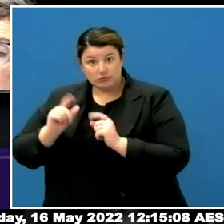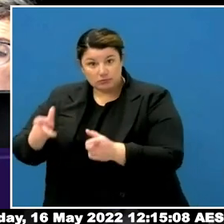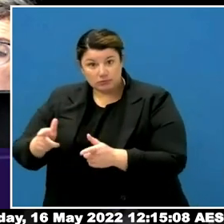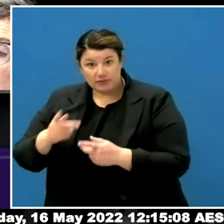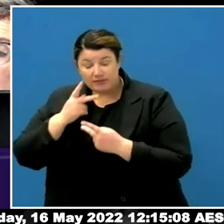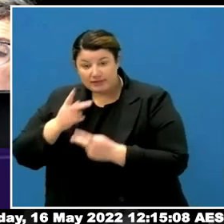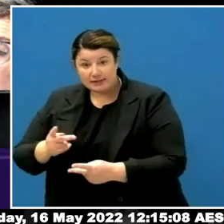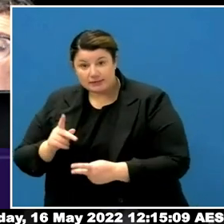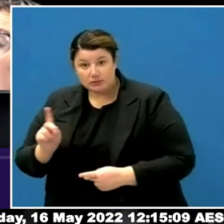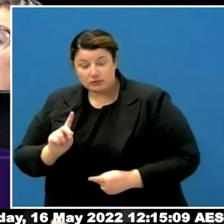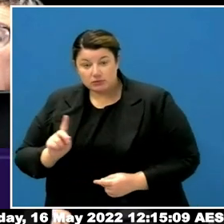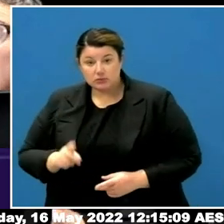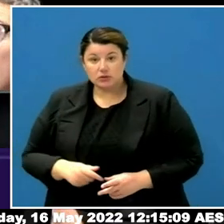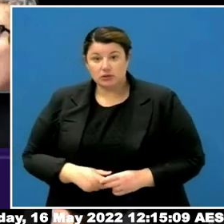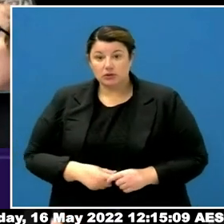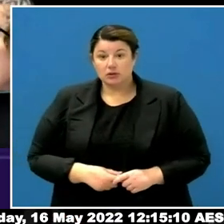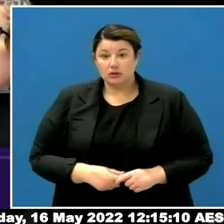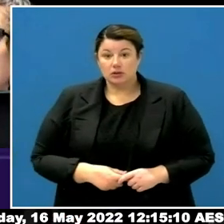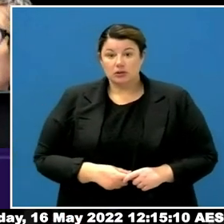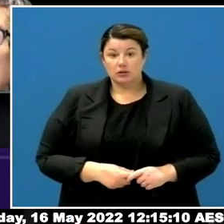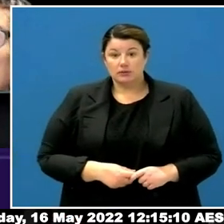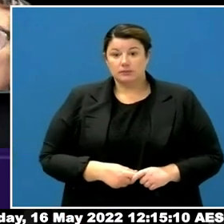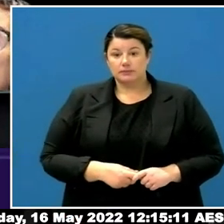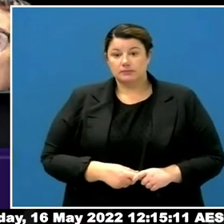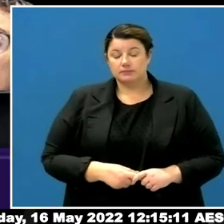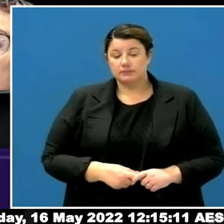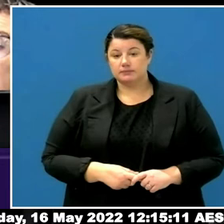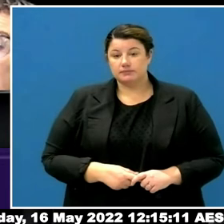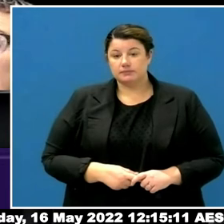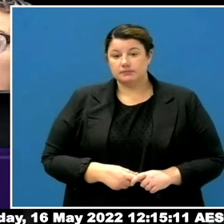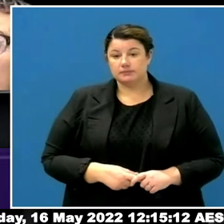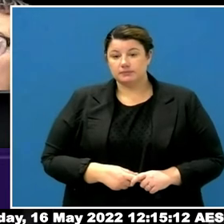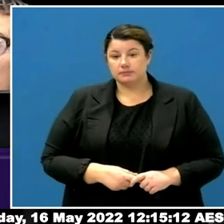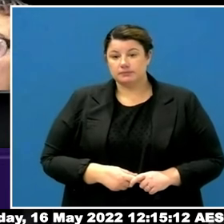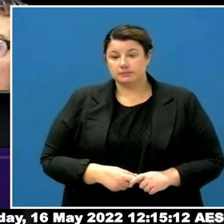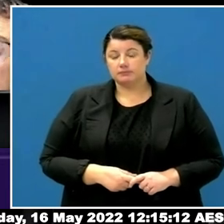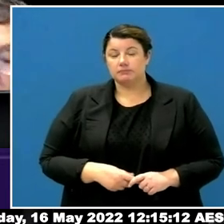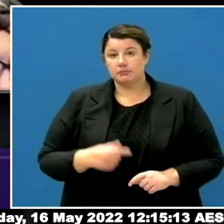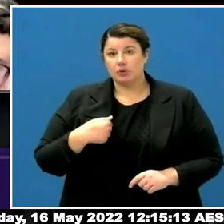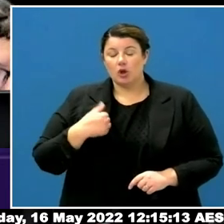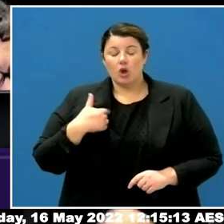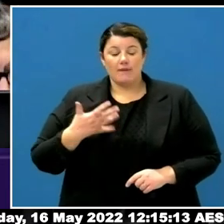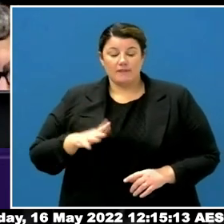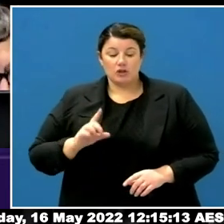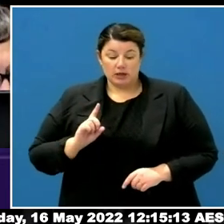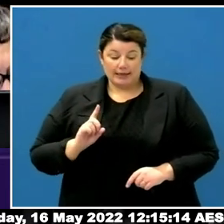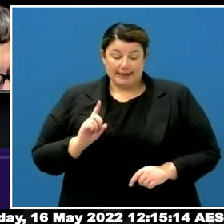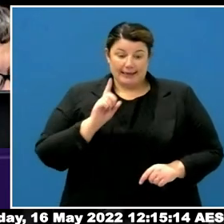There was a meeting. Yes. And I walked in, and there was four workers sitting around the table.